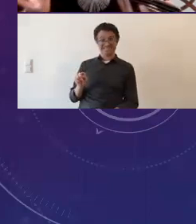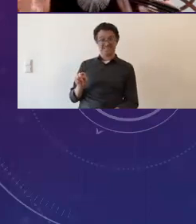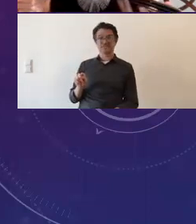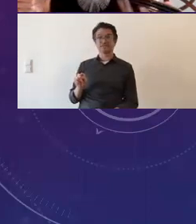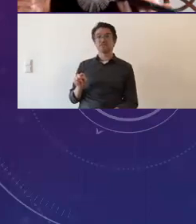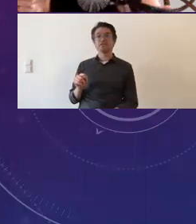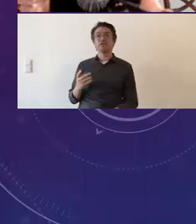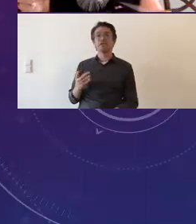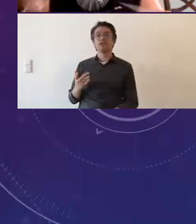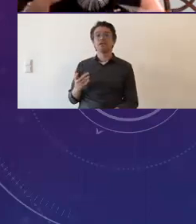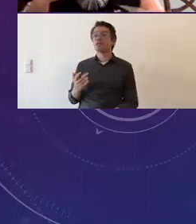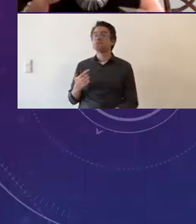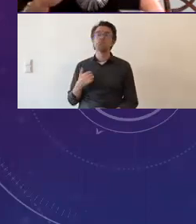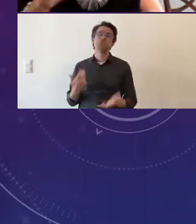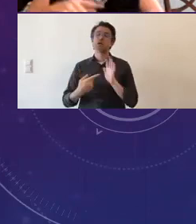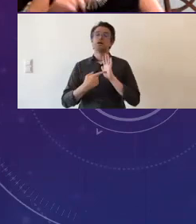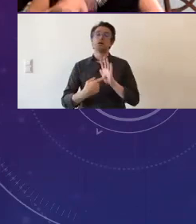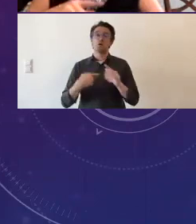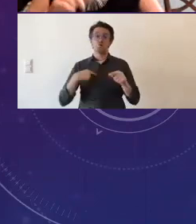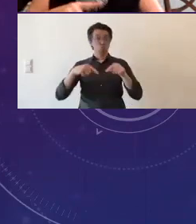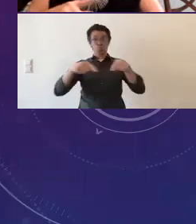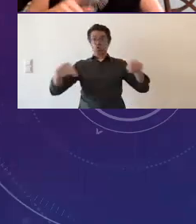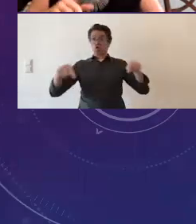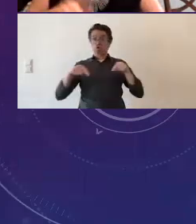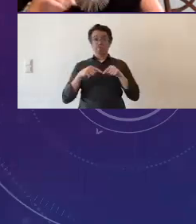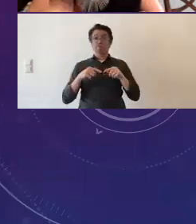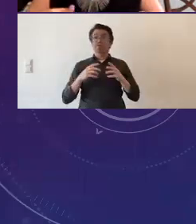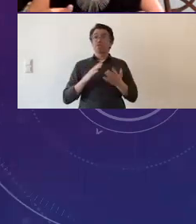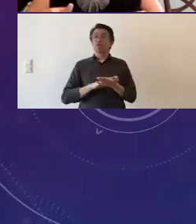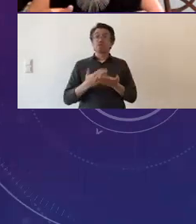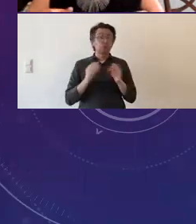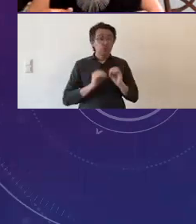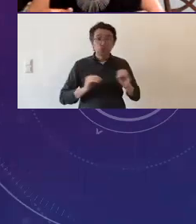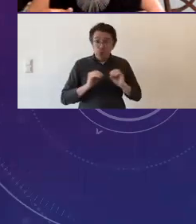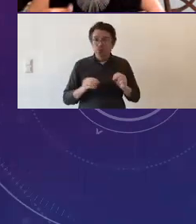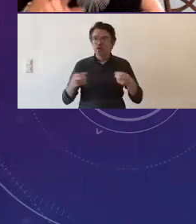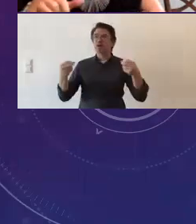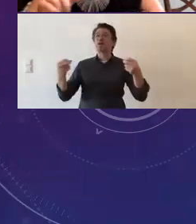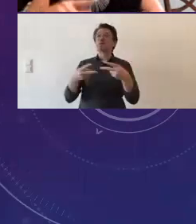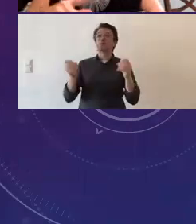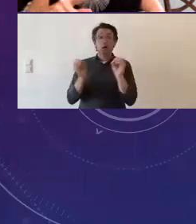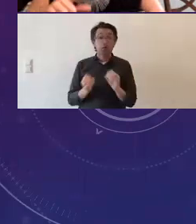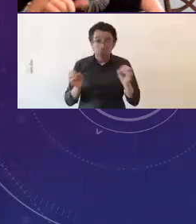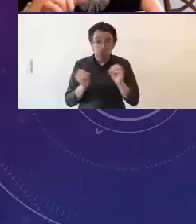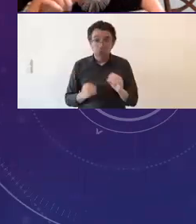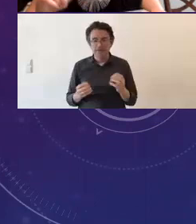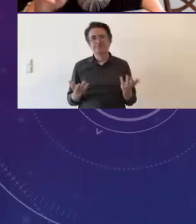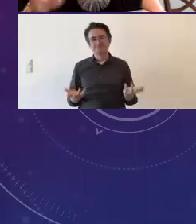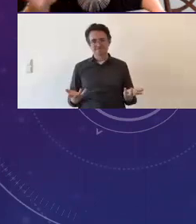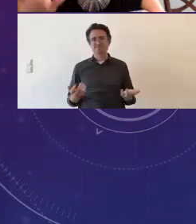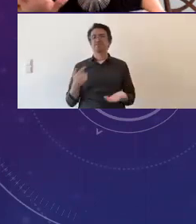meeting I can put my phone next to the audio and otter will transcribe what